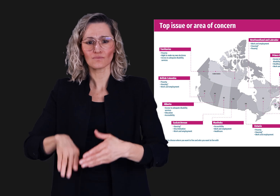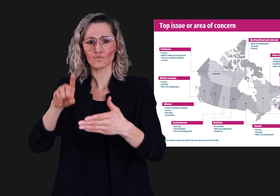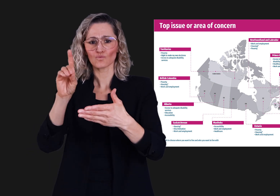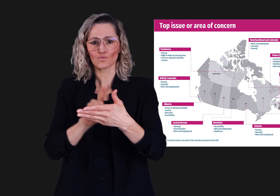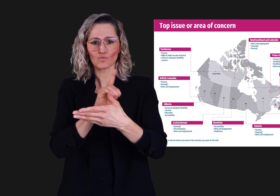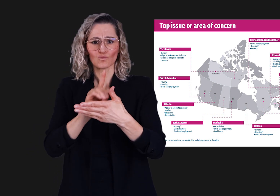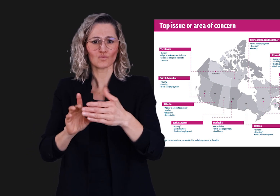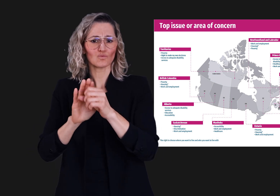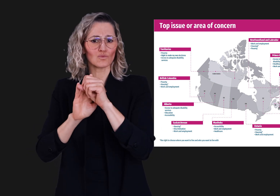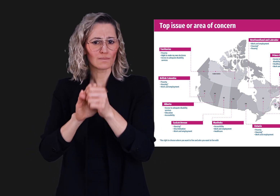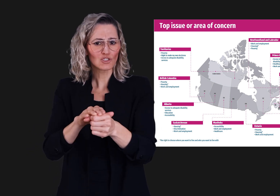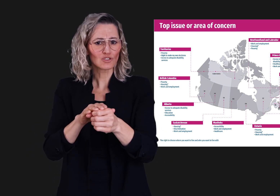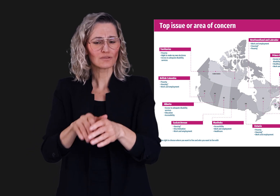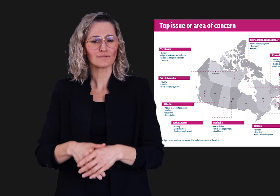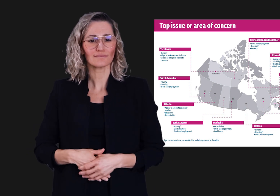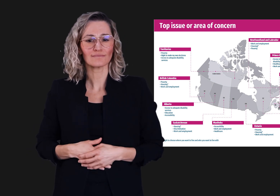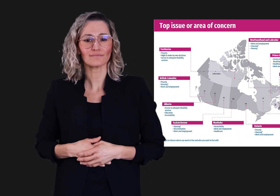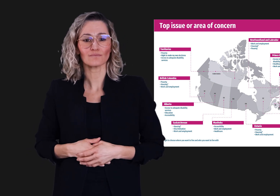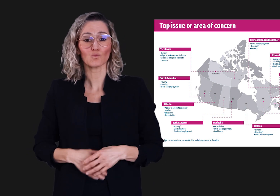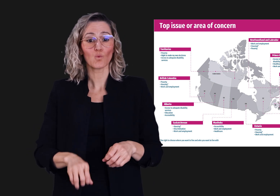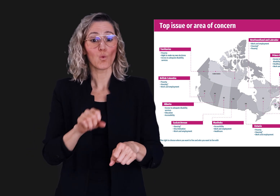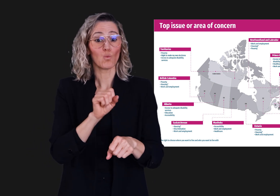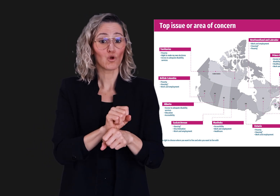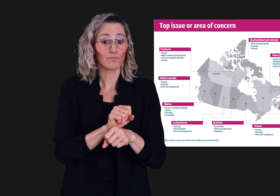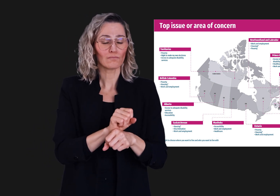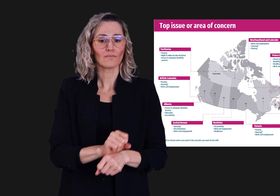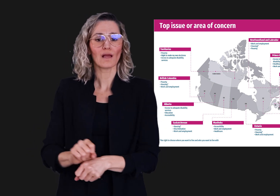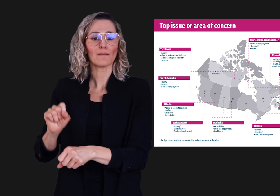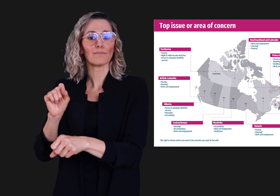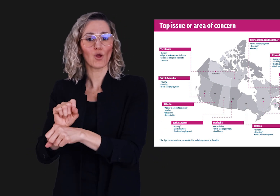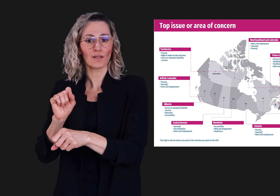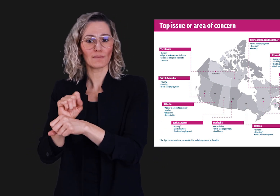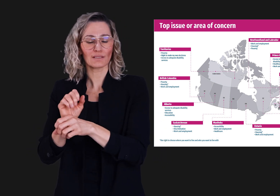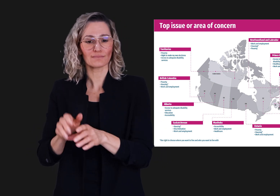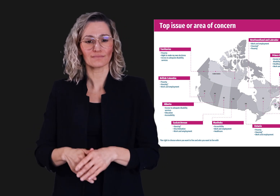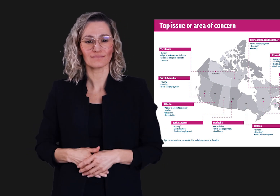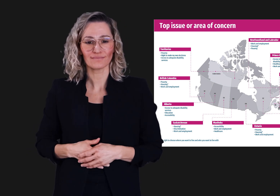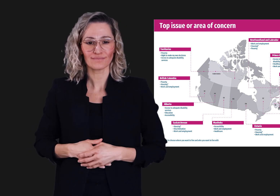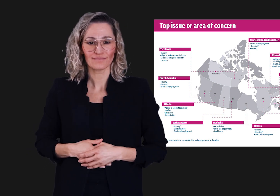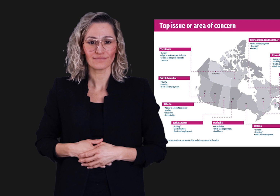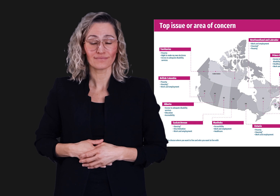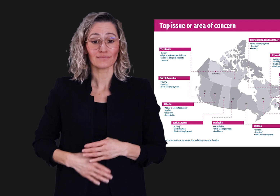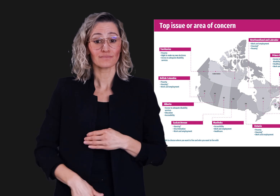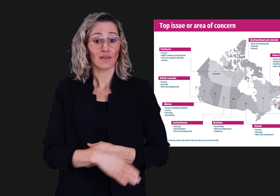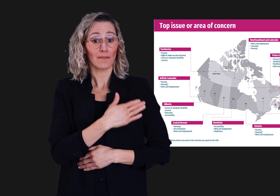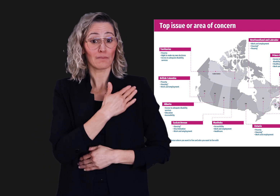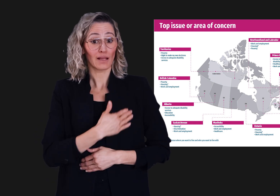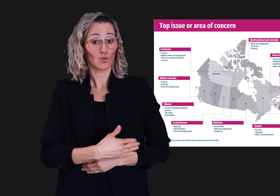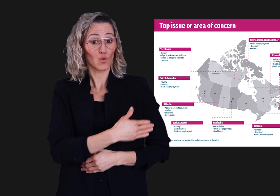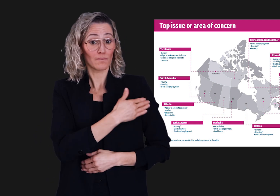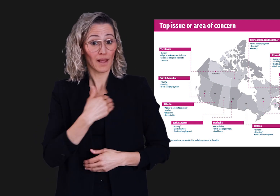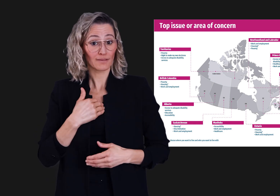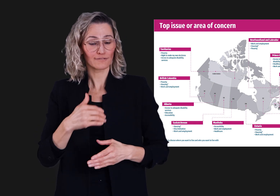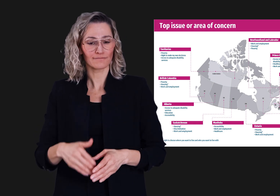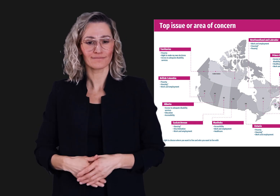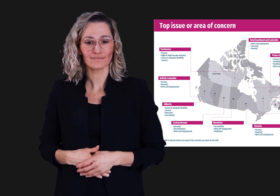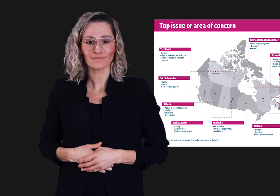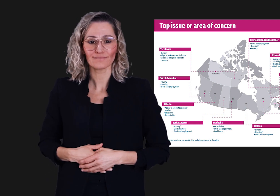• Discrimination • Work and employment Manitoba